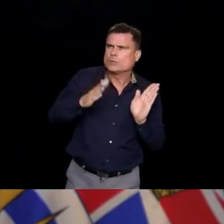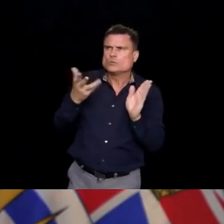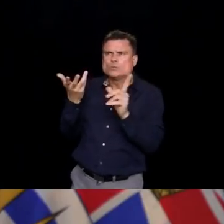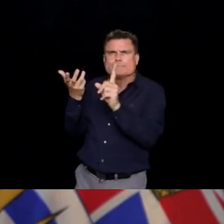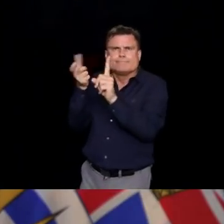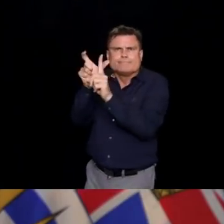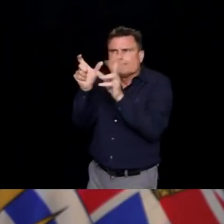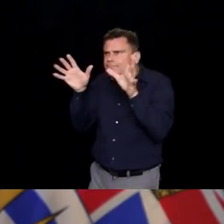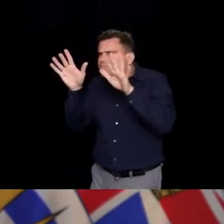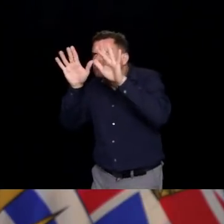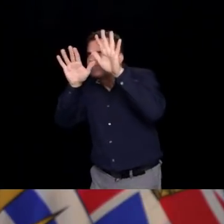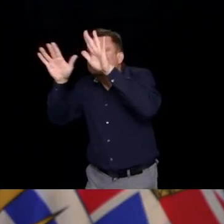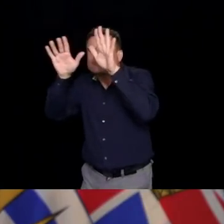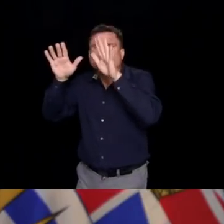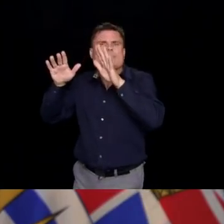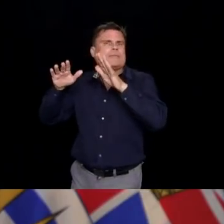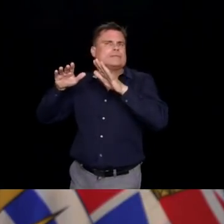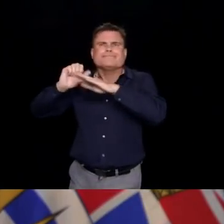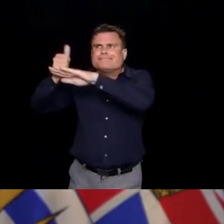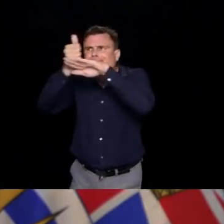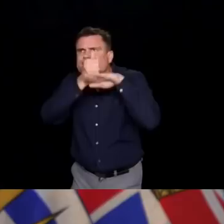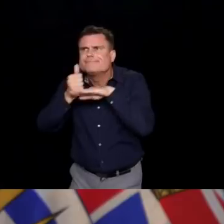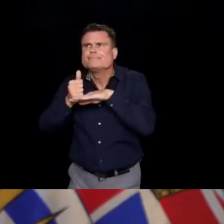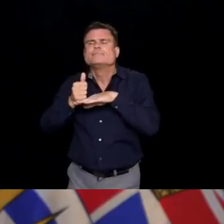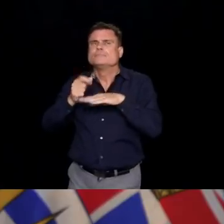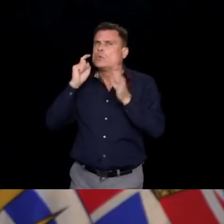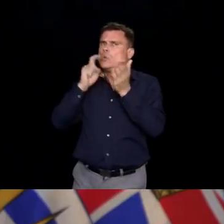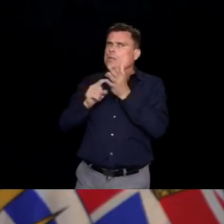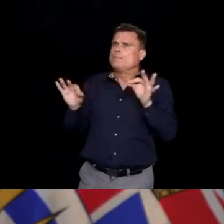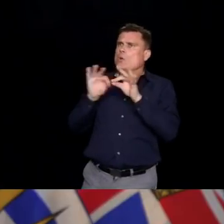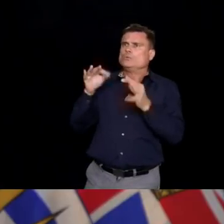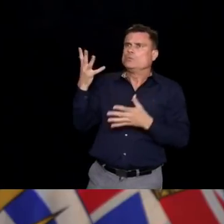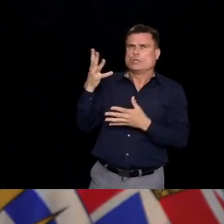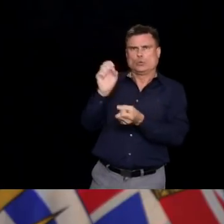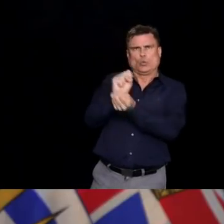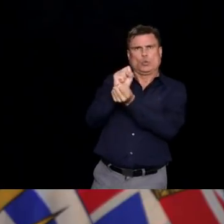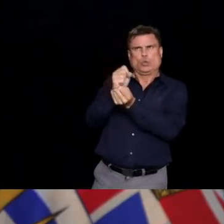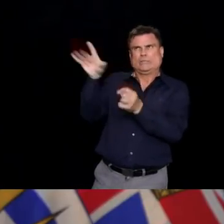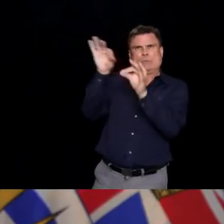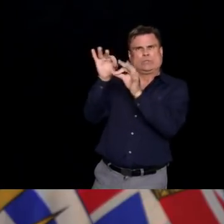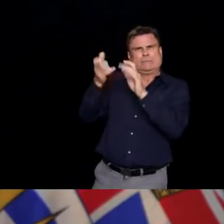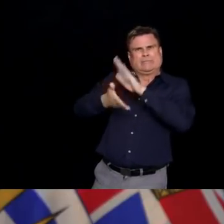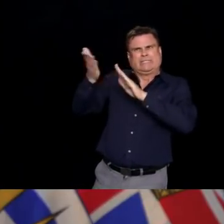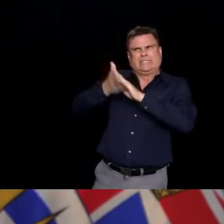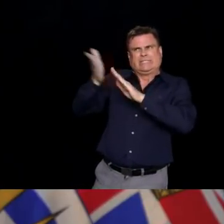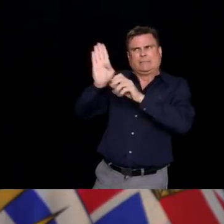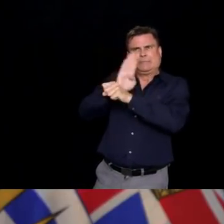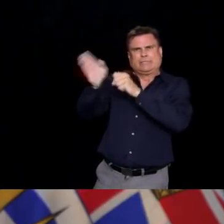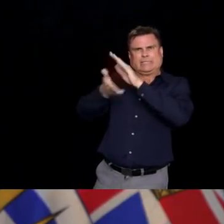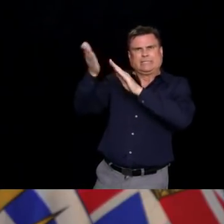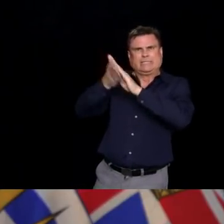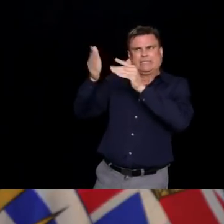and we have ongoing plans with industrial camps, particularly in the north, recognizing that there were essential work that needed to be done at those facilities